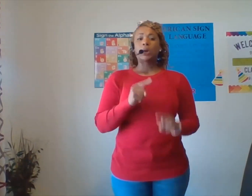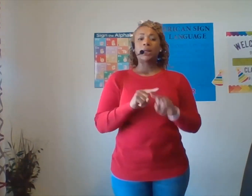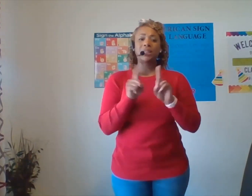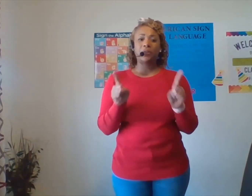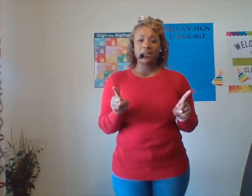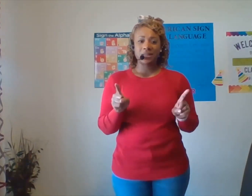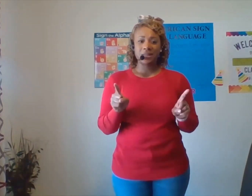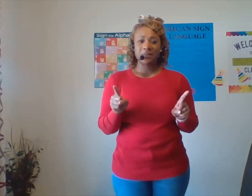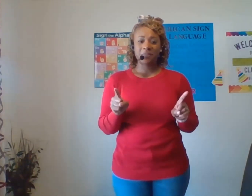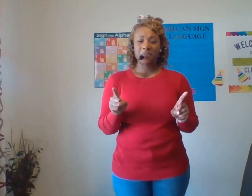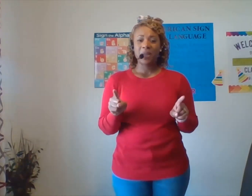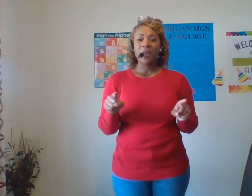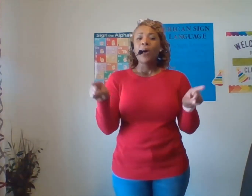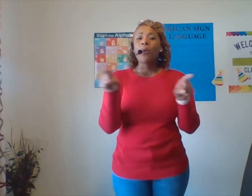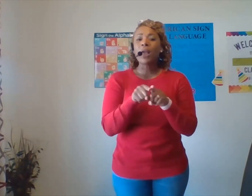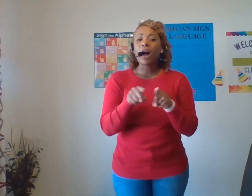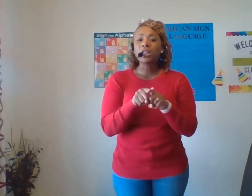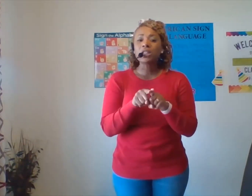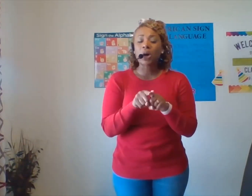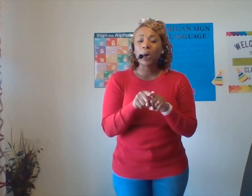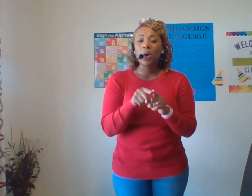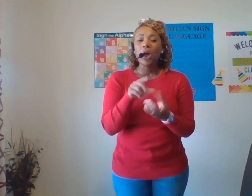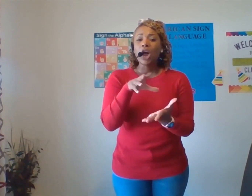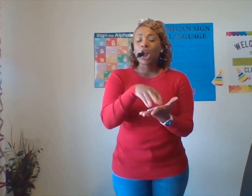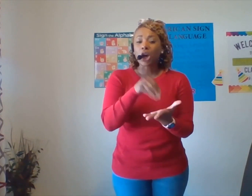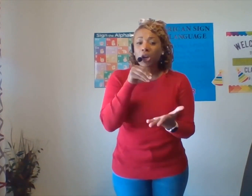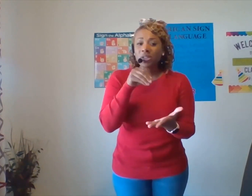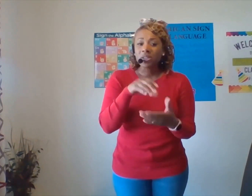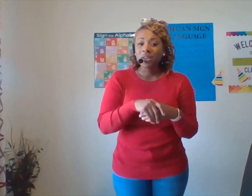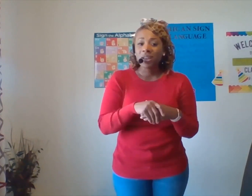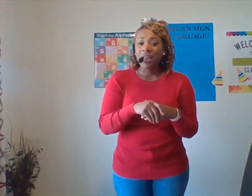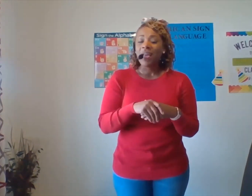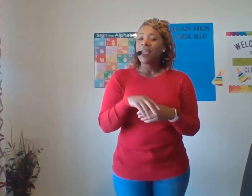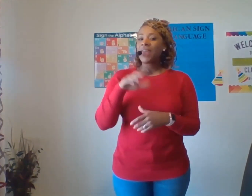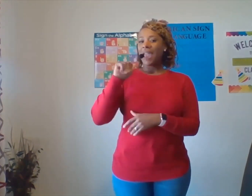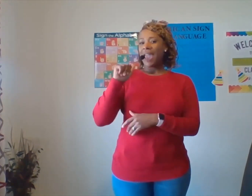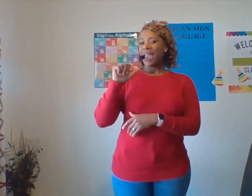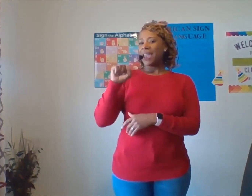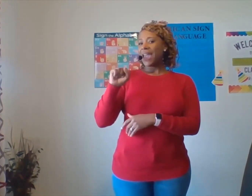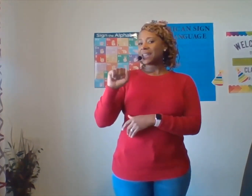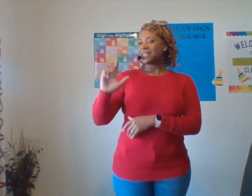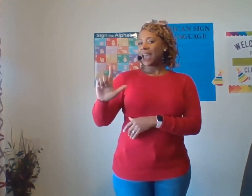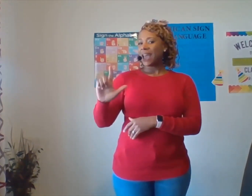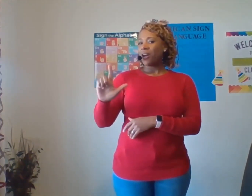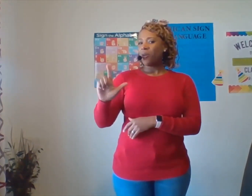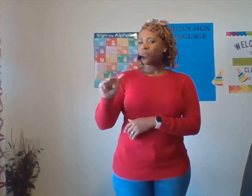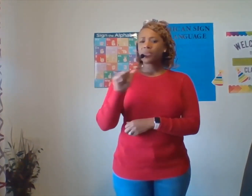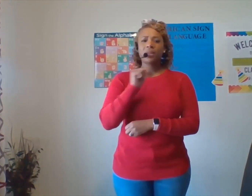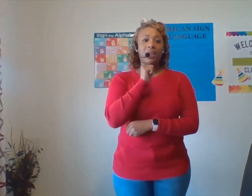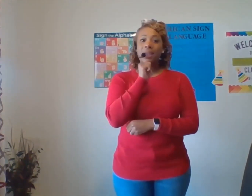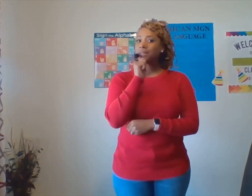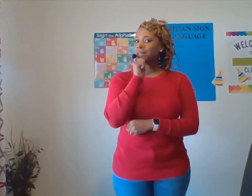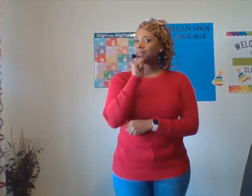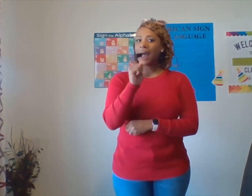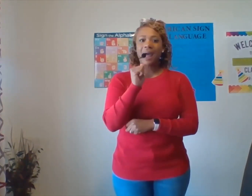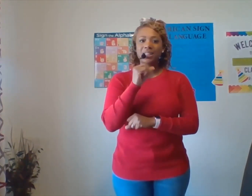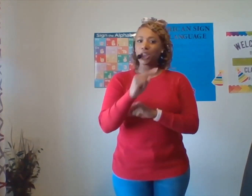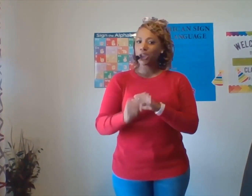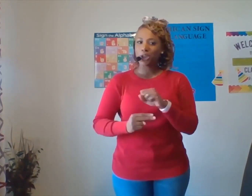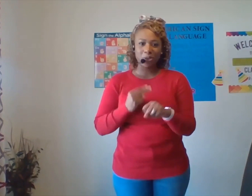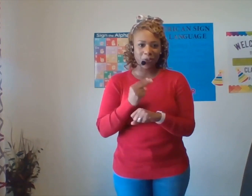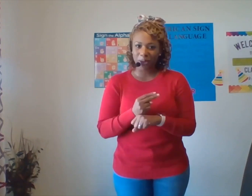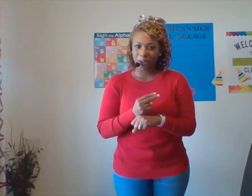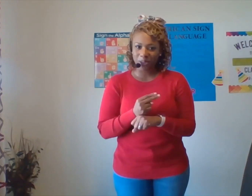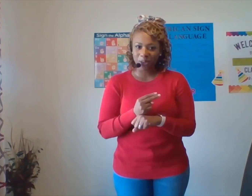only difference we also learned that ASL is not universal